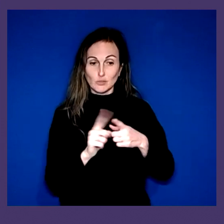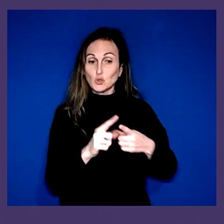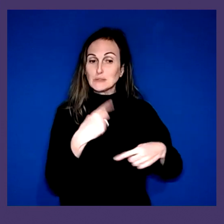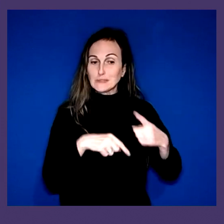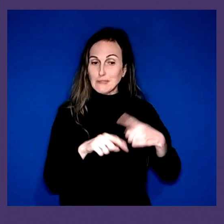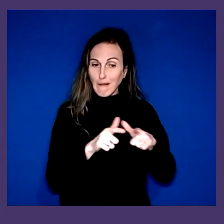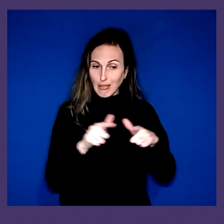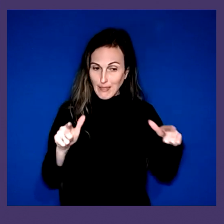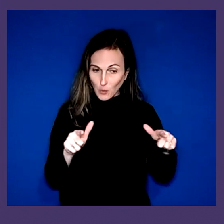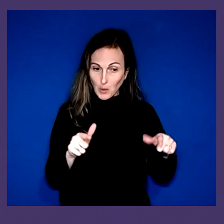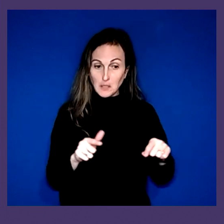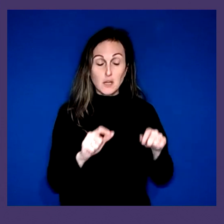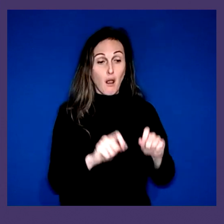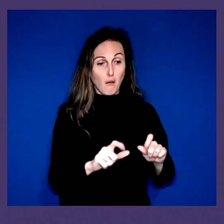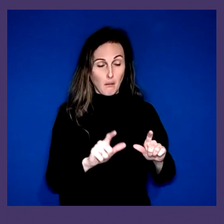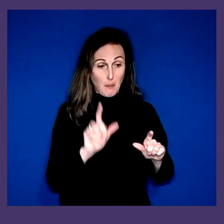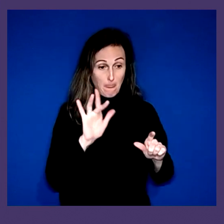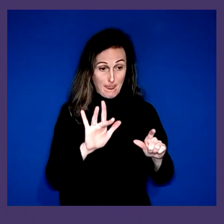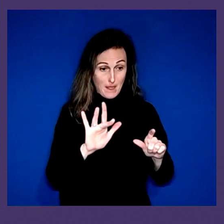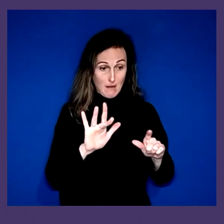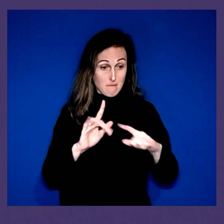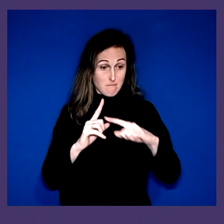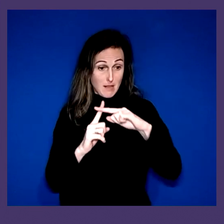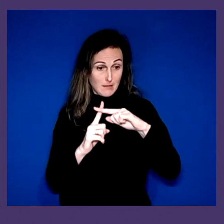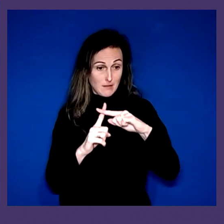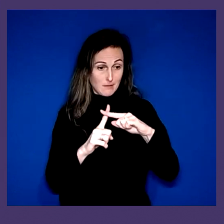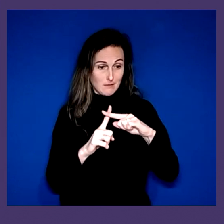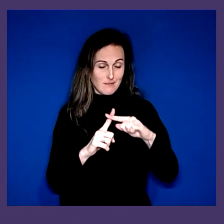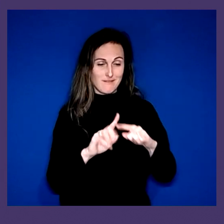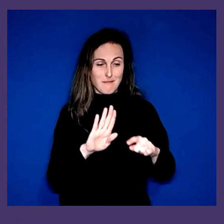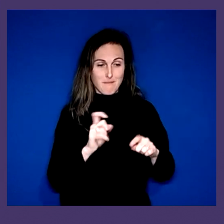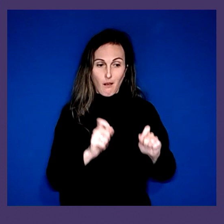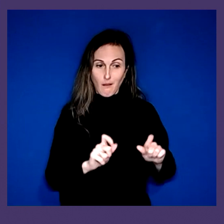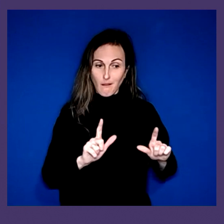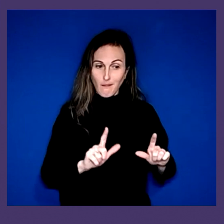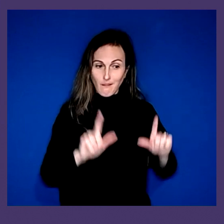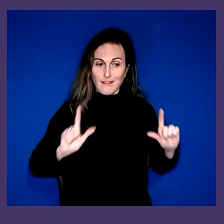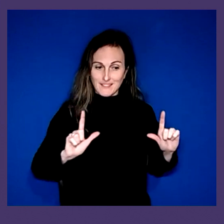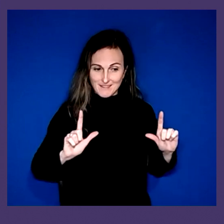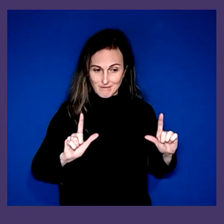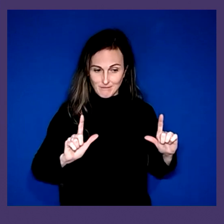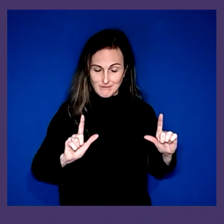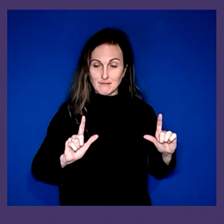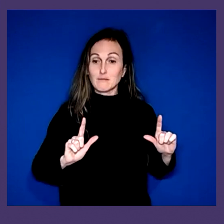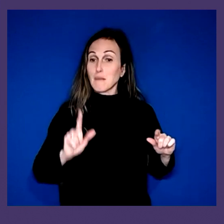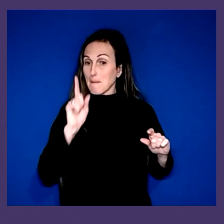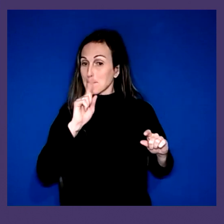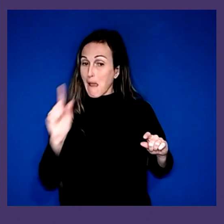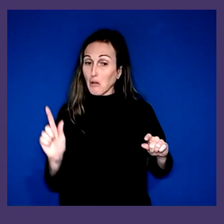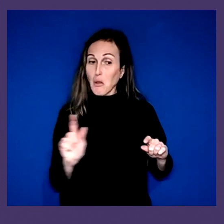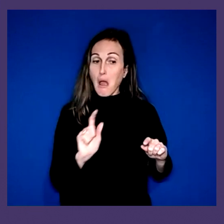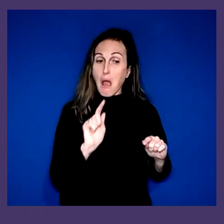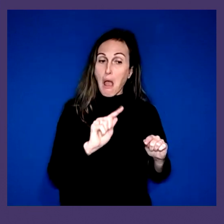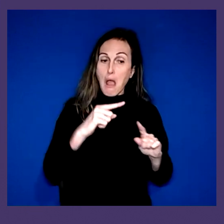The box gets slightly larger. The mouse then clicks the minus sign and the box returns to its original size.